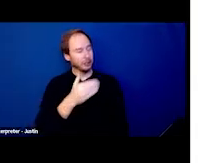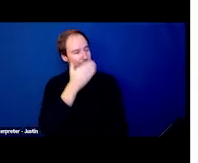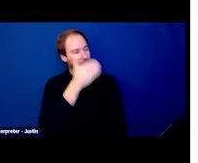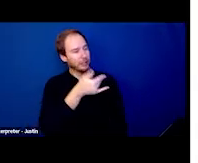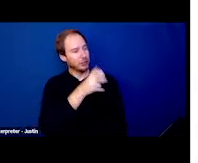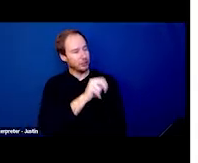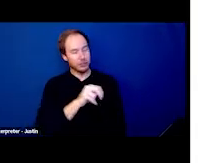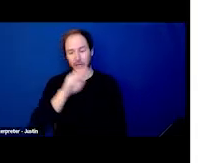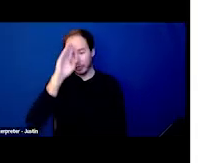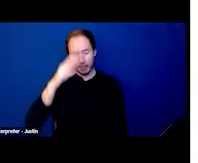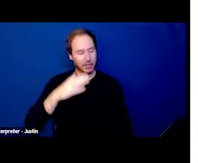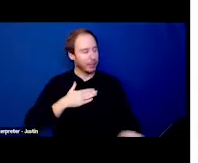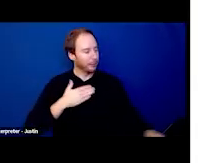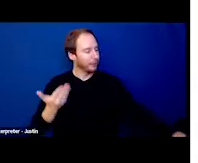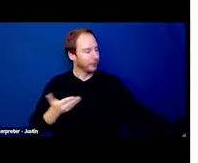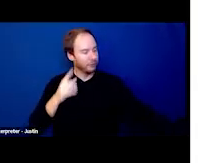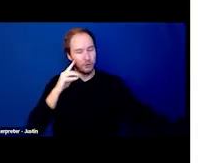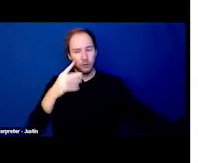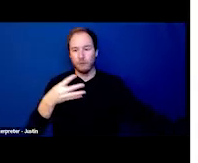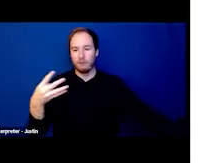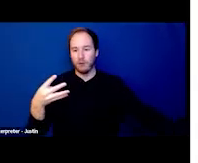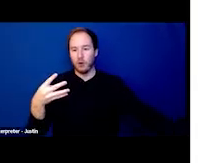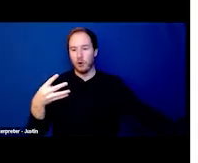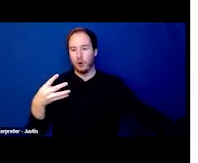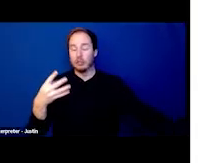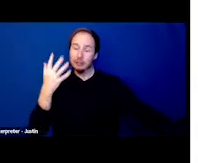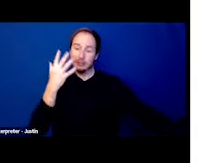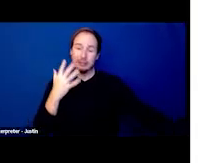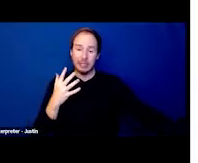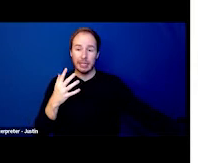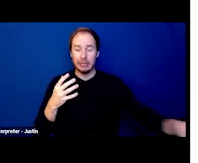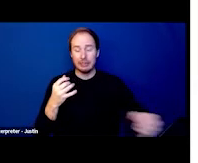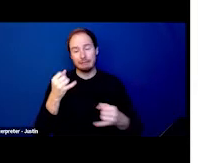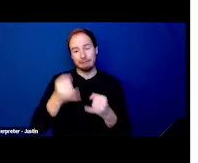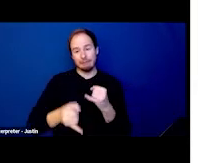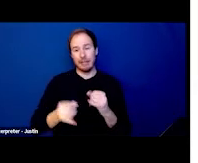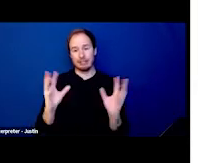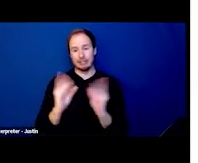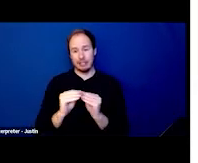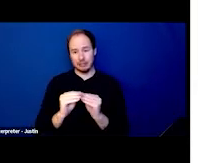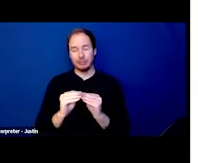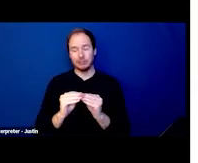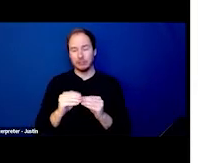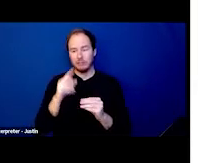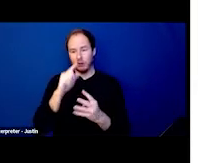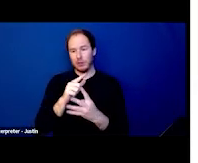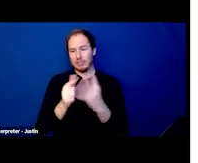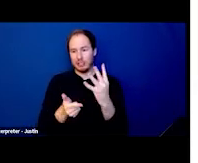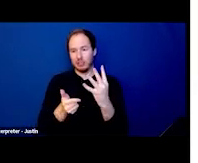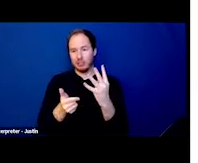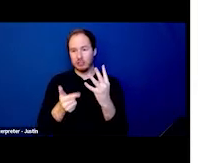Happy to be here for our fourth and, sadly, final session of this series. We're really excited, as Jen said,